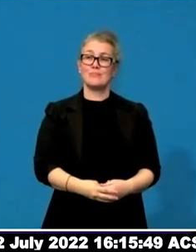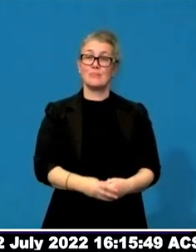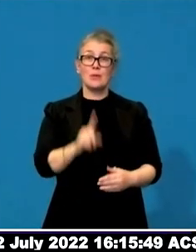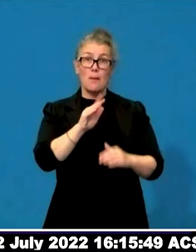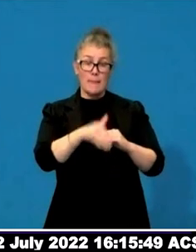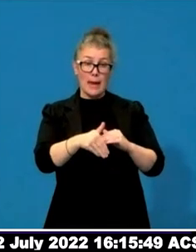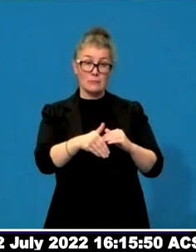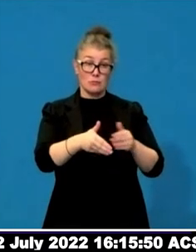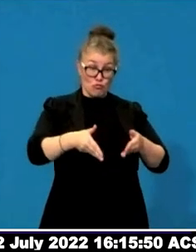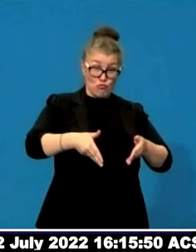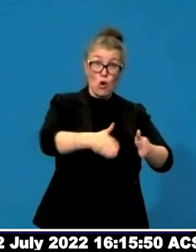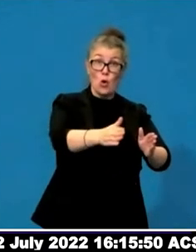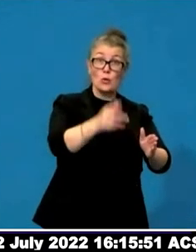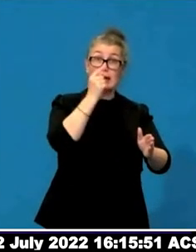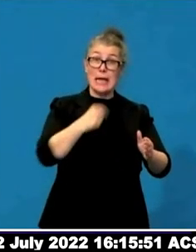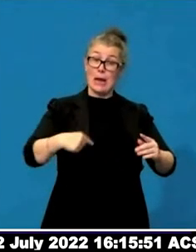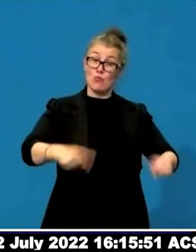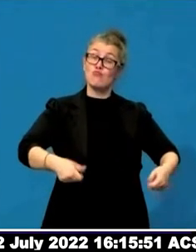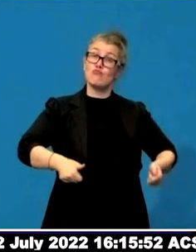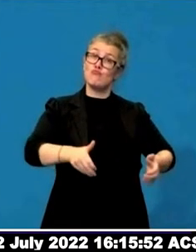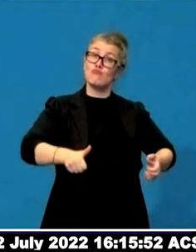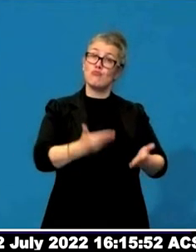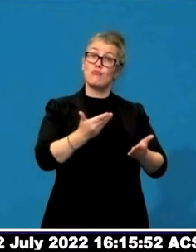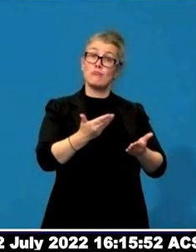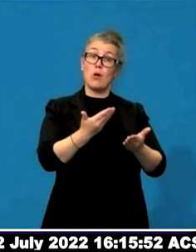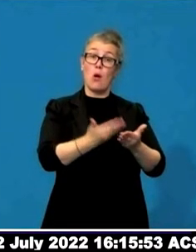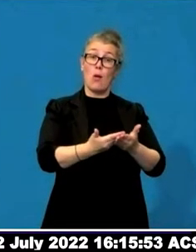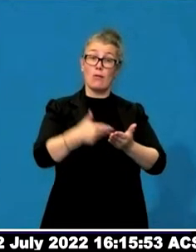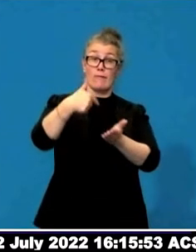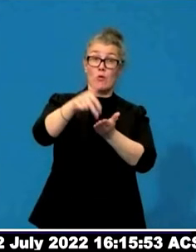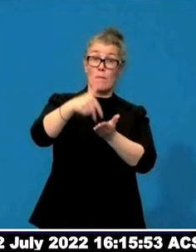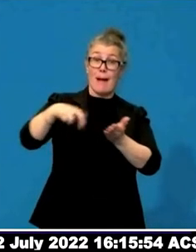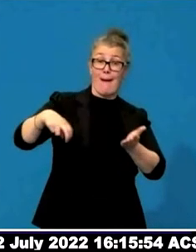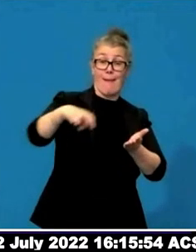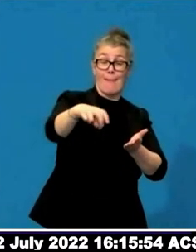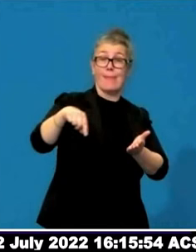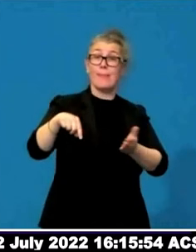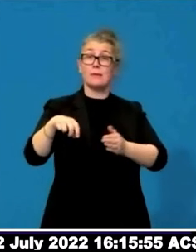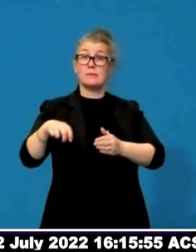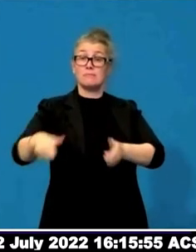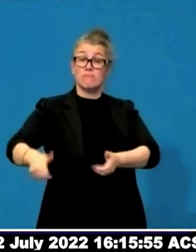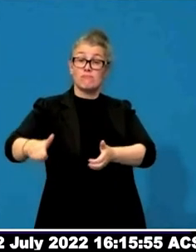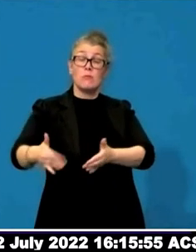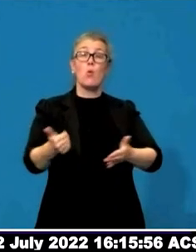Can someone go on the sidewalk, or do you have to go on the road on a wheelchair?